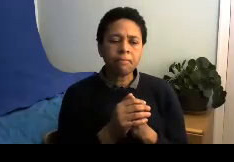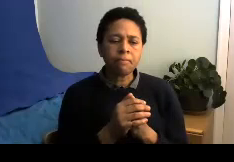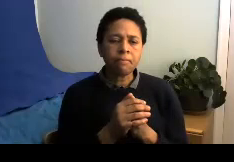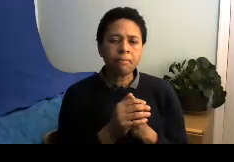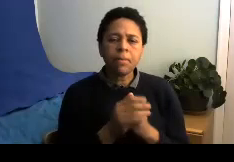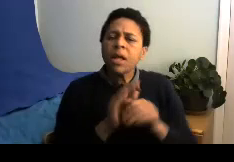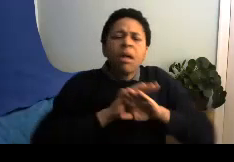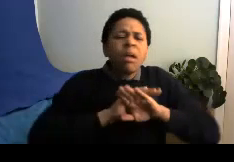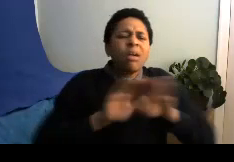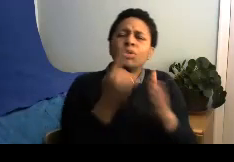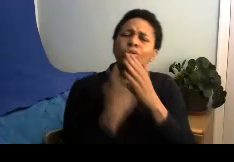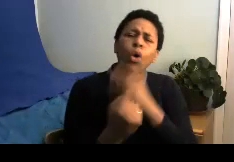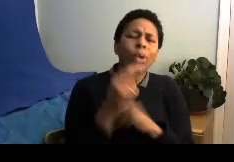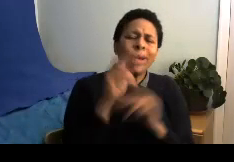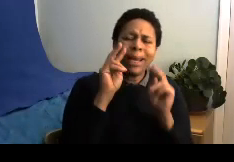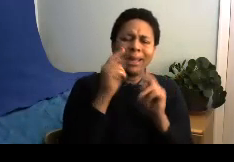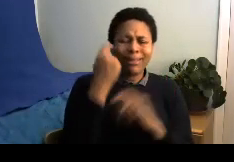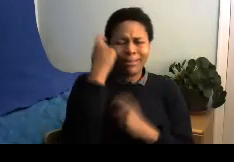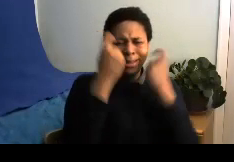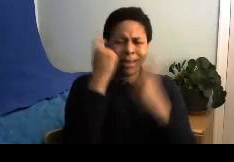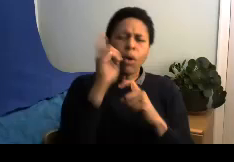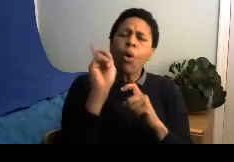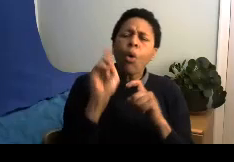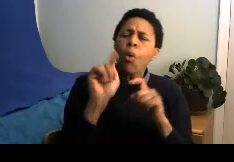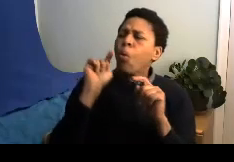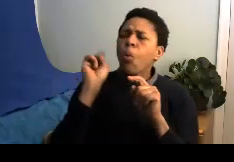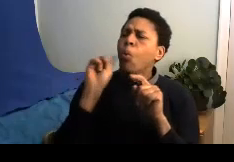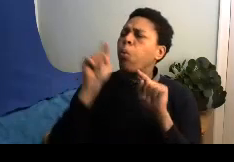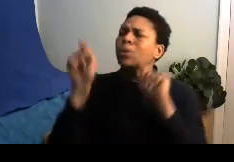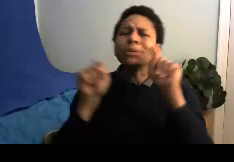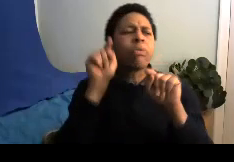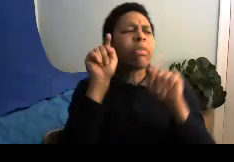what else is out there in terms of creative nonfiction, but